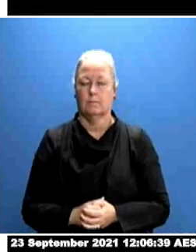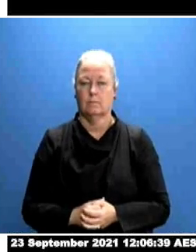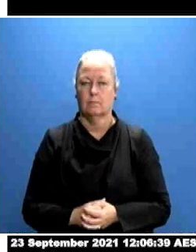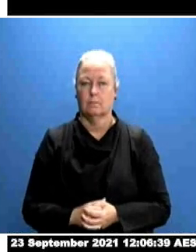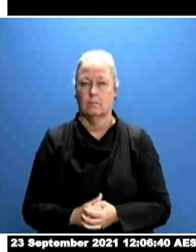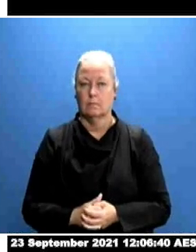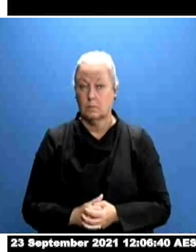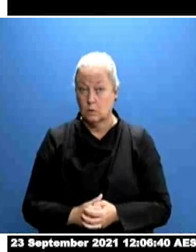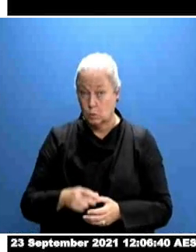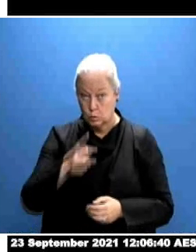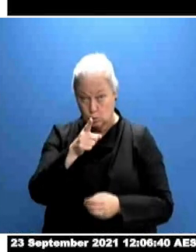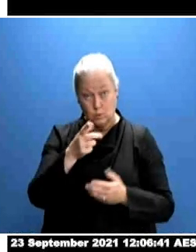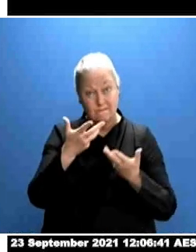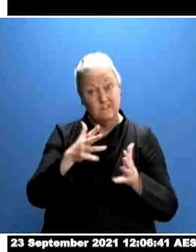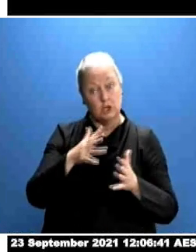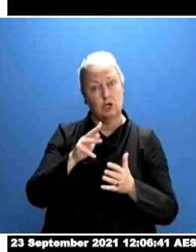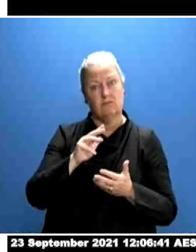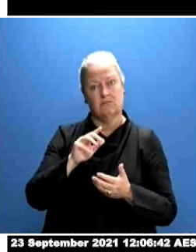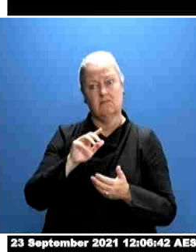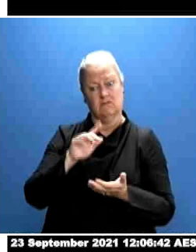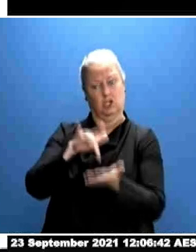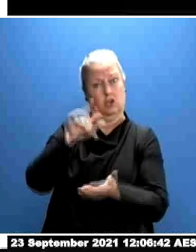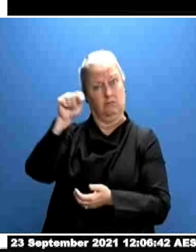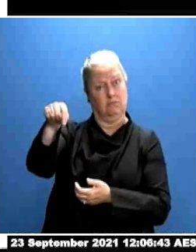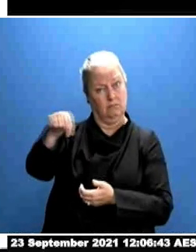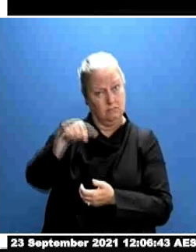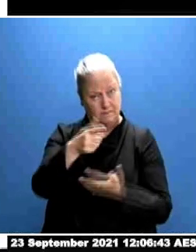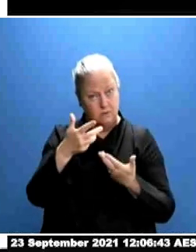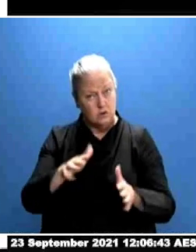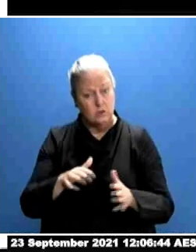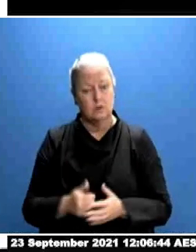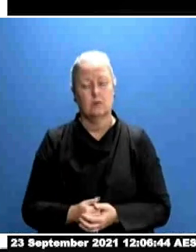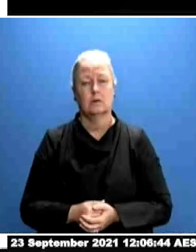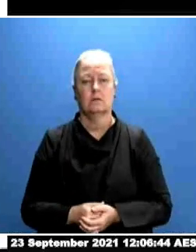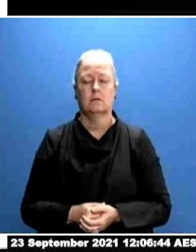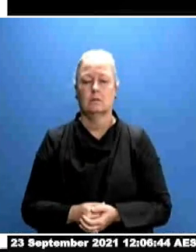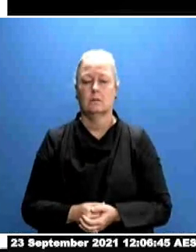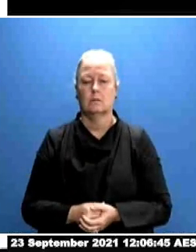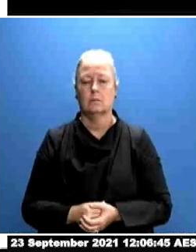Have you been to the facility, to the Safe Care House? I haven't been to the Safe Care House, no, I haven't.